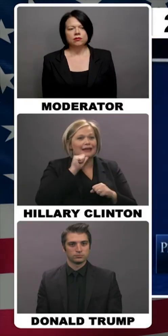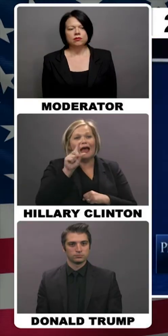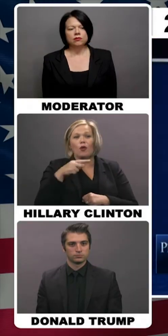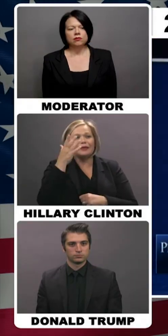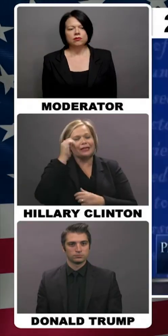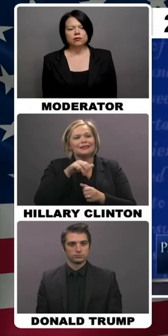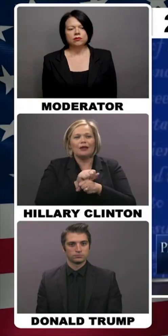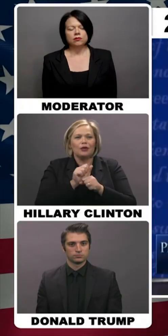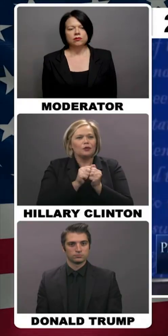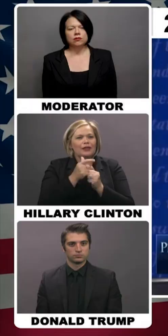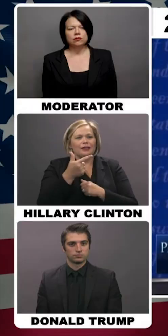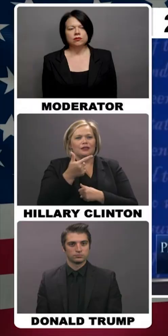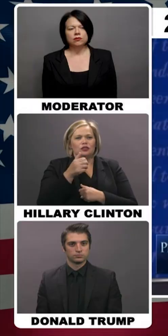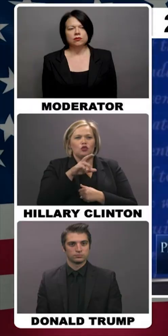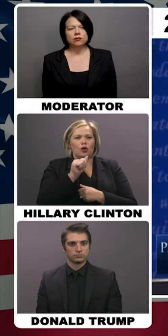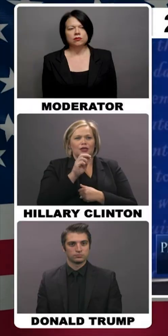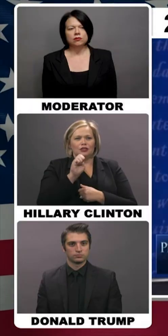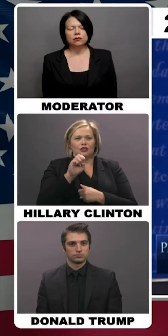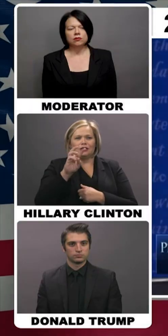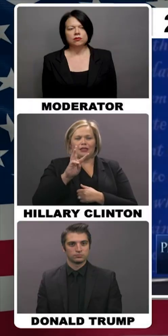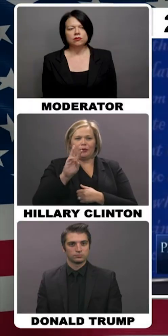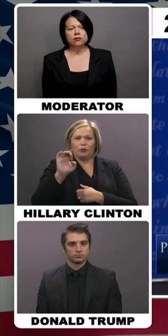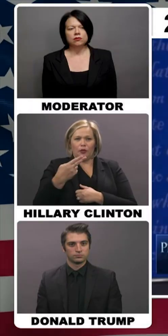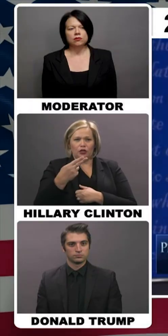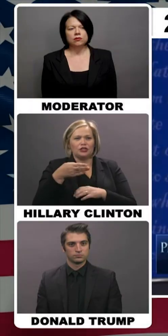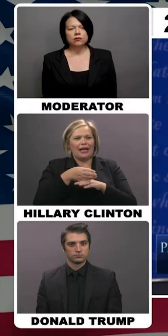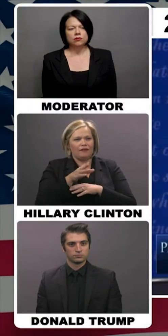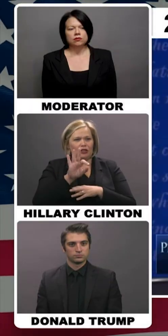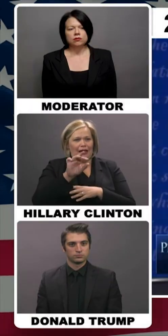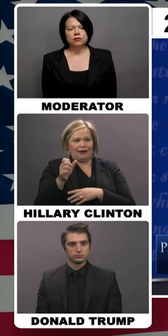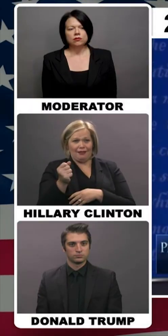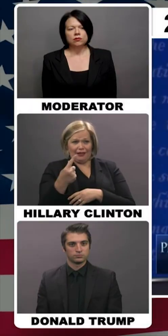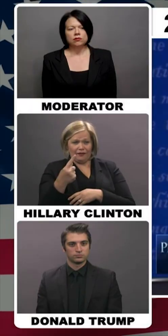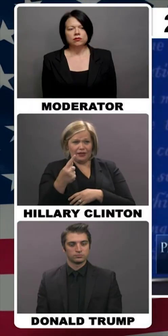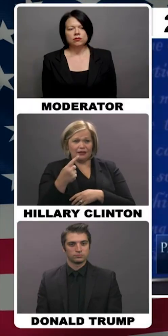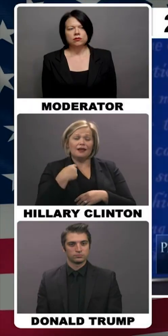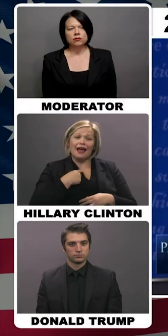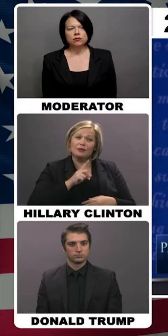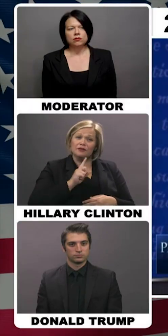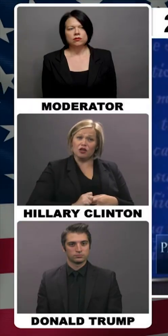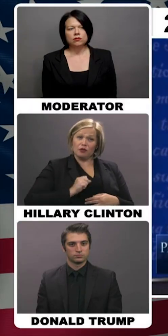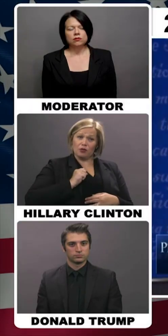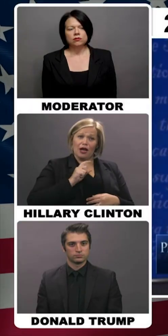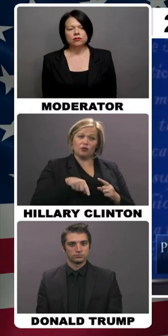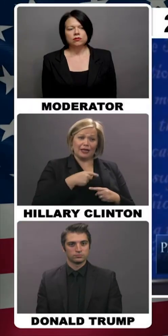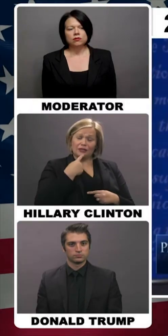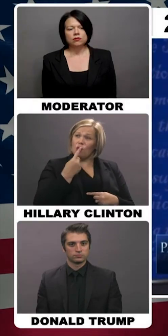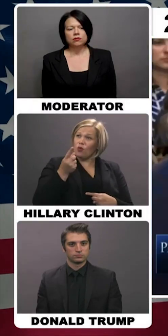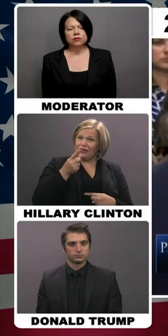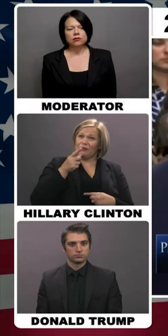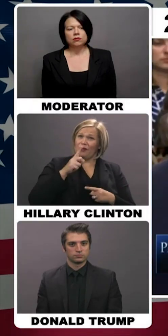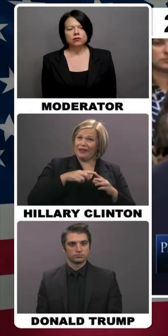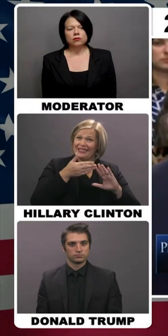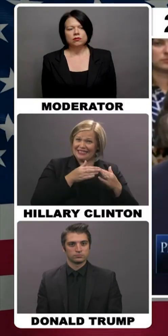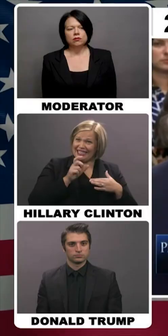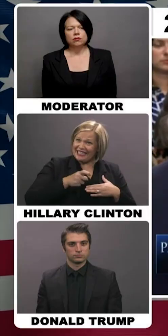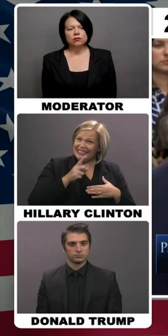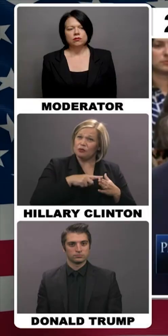after nine 11 and I was very proud that when I told him what the city needed, what we needed to recover, he said, you've got it.